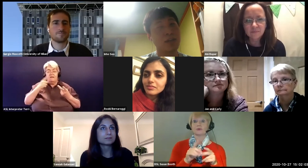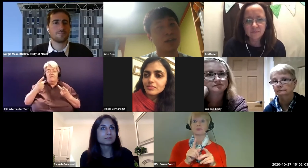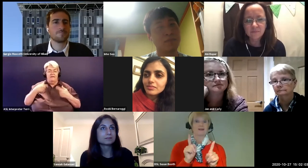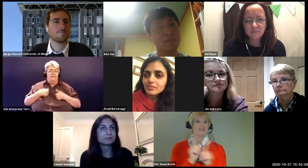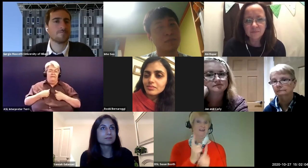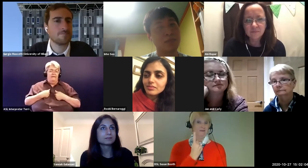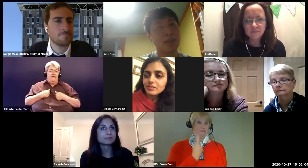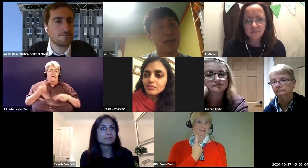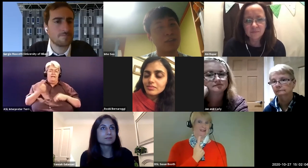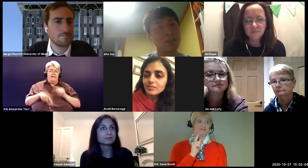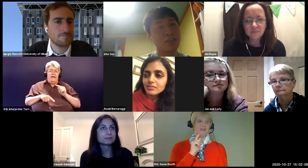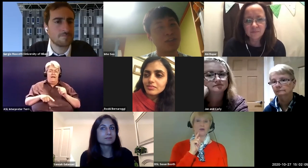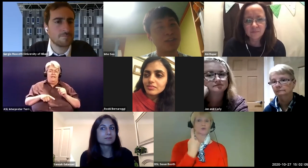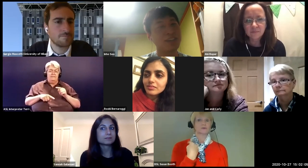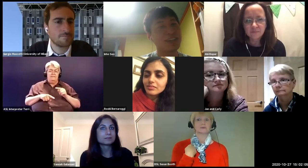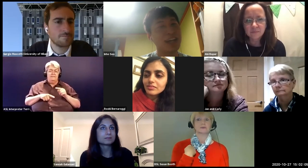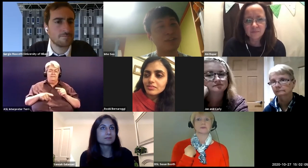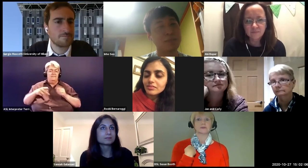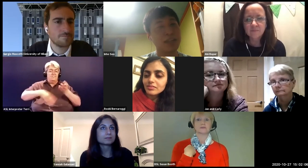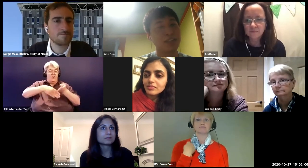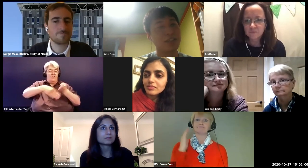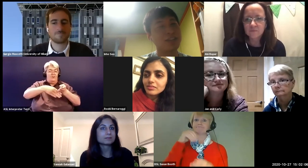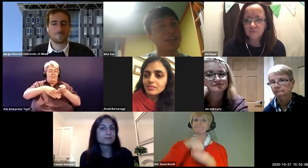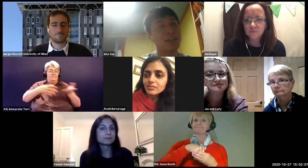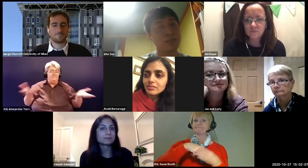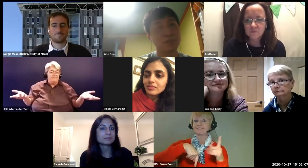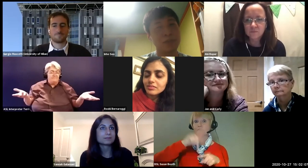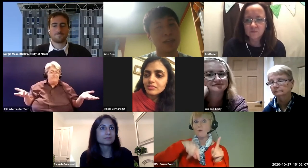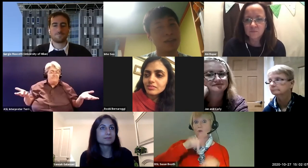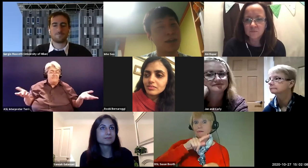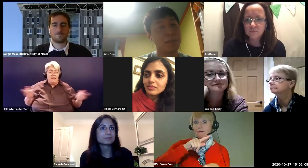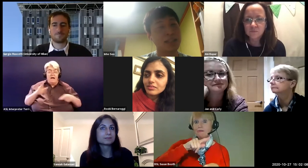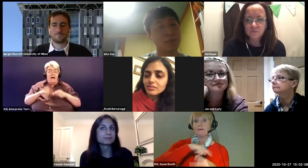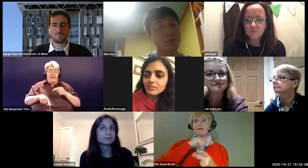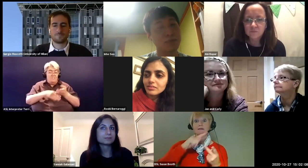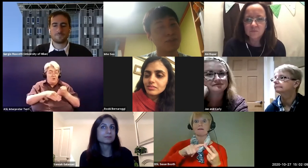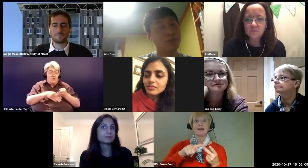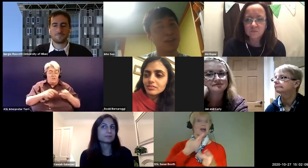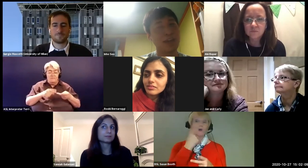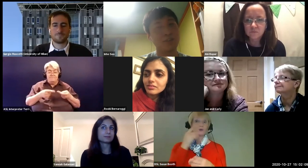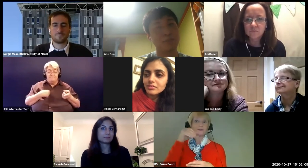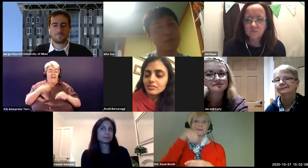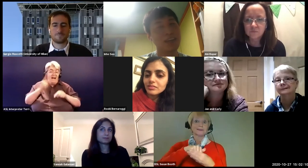um I couldn't do soccer I couldn't play soccer and then I couldn't play a basketball I couldn't play